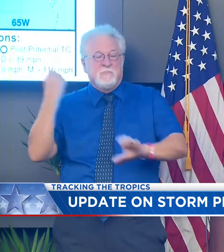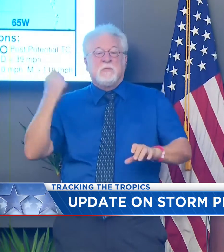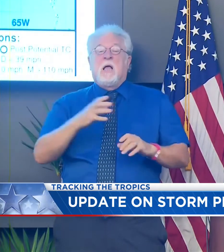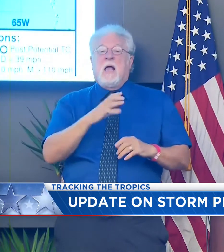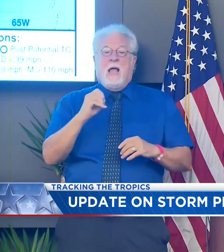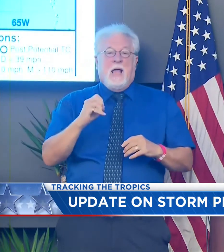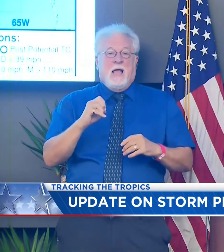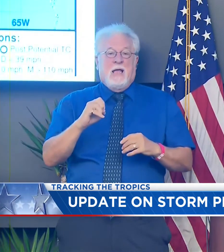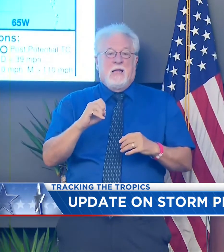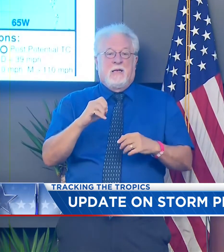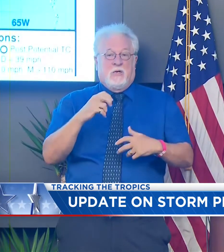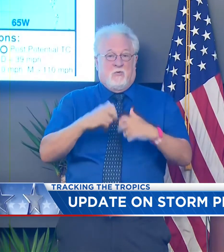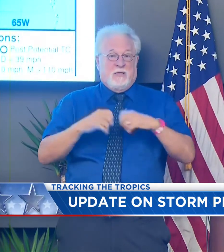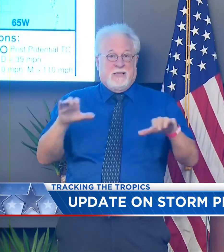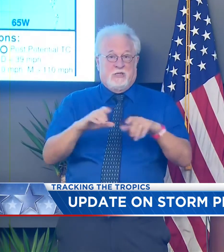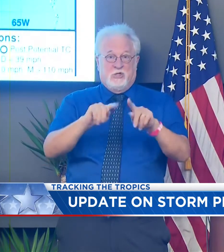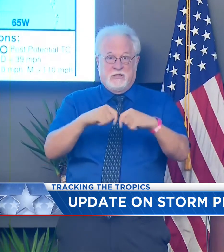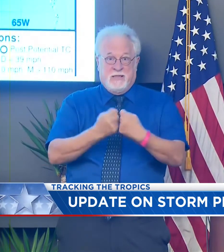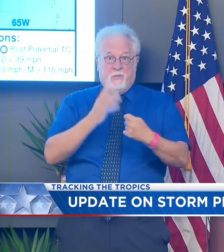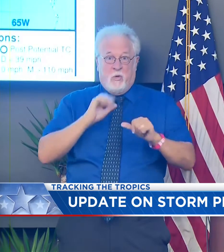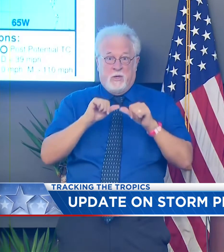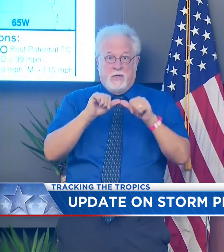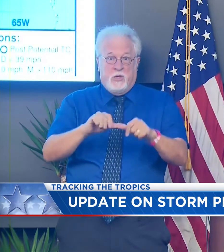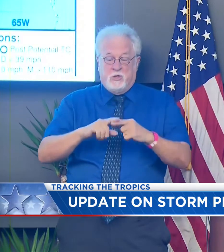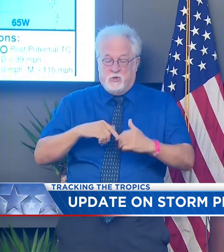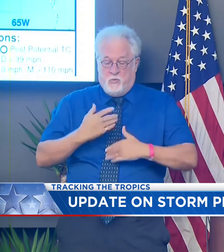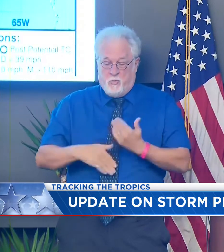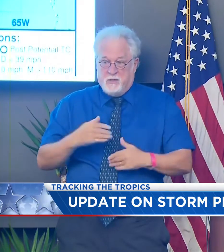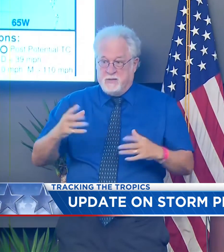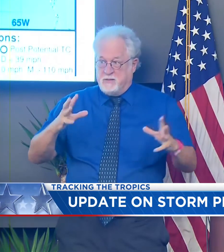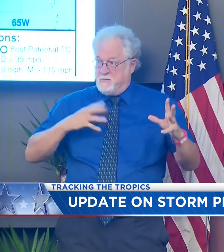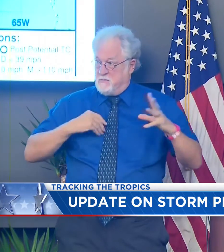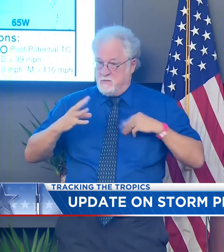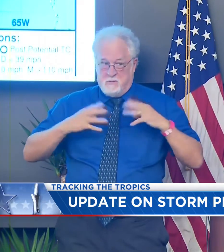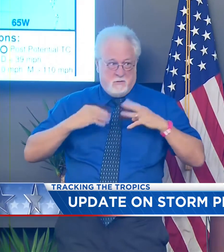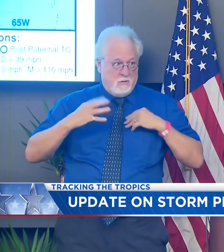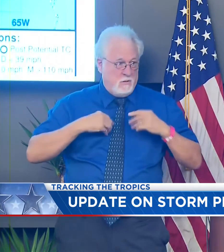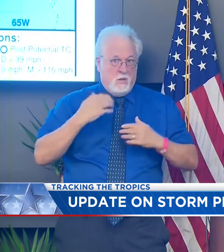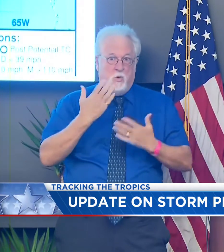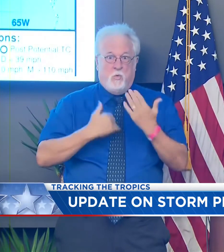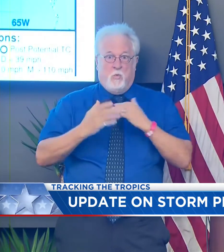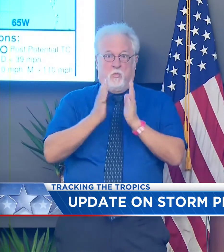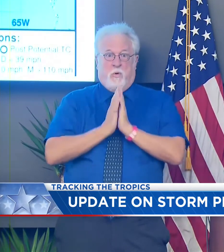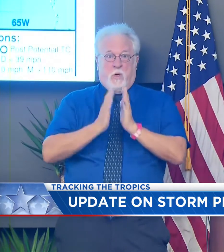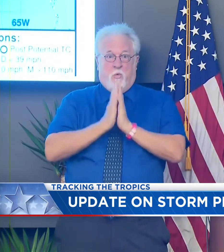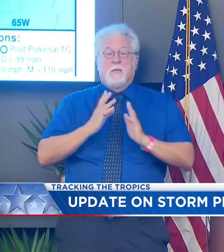SUPPORT FROM PARISHS, INCLUDING SUPER SACKS, SANDBAGS, PUMPS, GENERATORS AND SO FORTH.